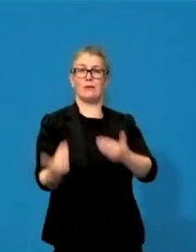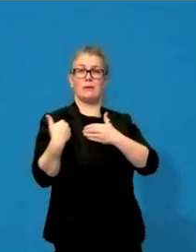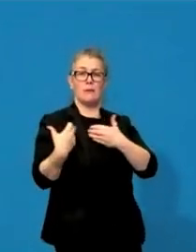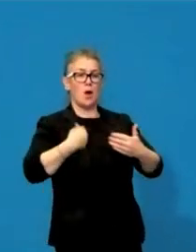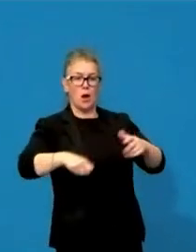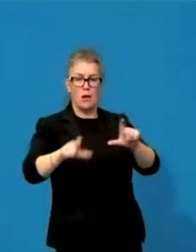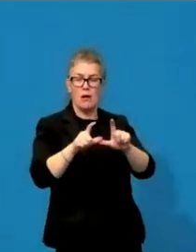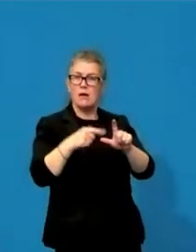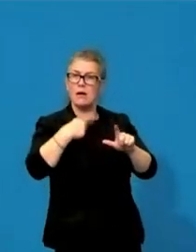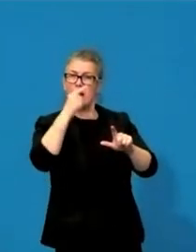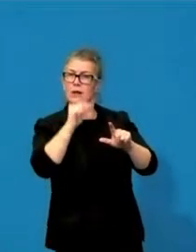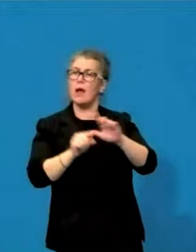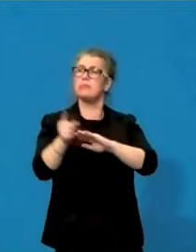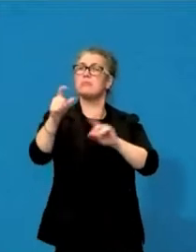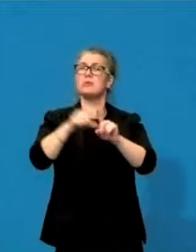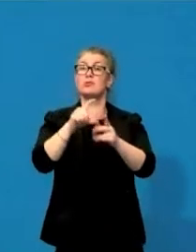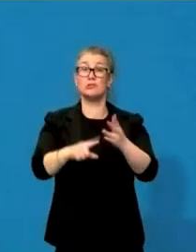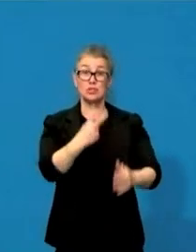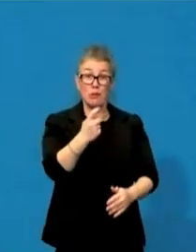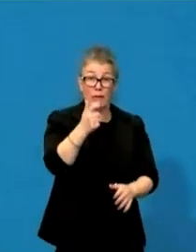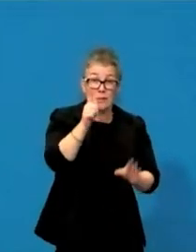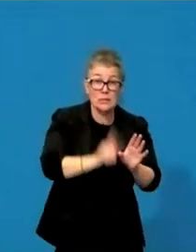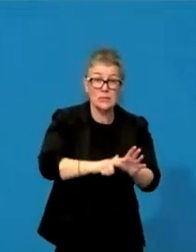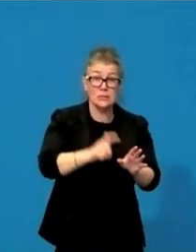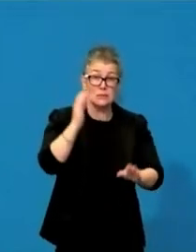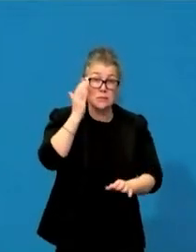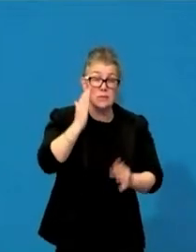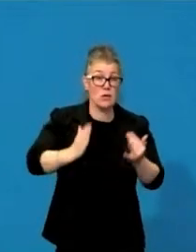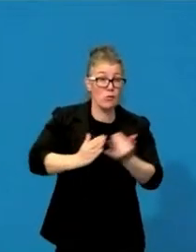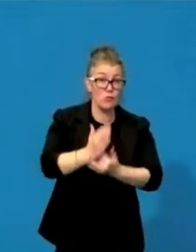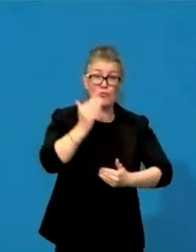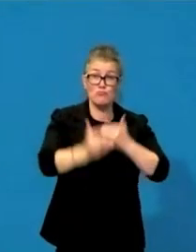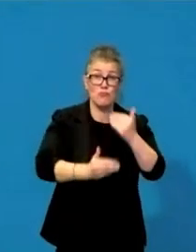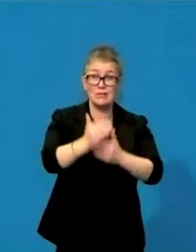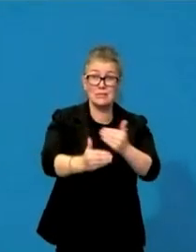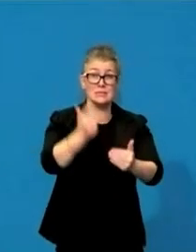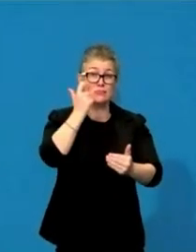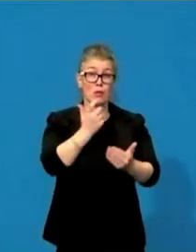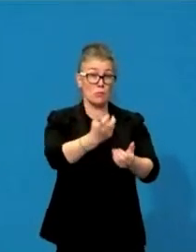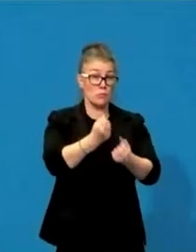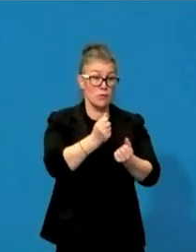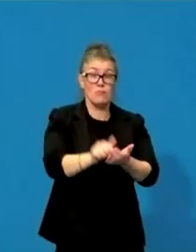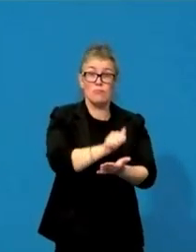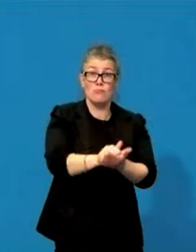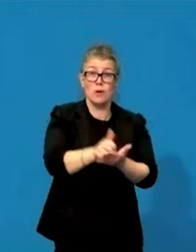two-and-a-half years to try and go through the process of the assessments necessary to give him a realistic chance of achieving that goal?